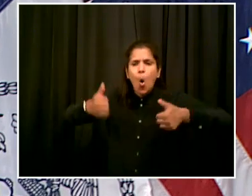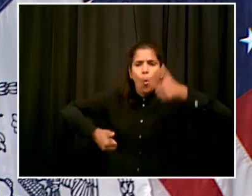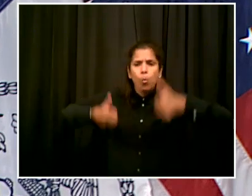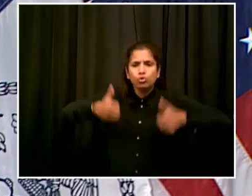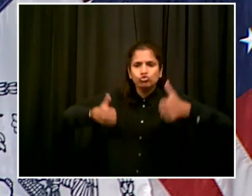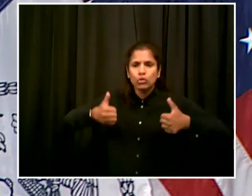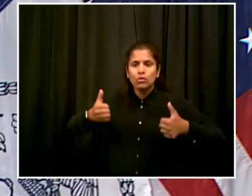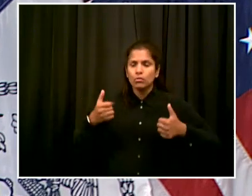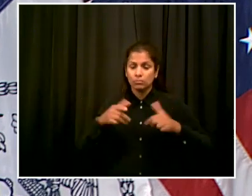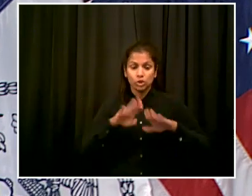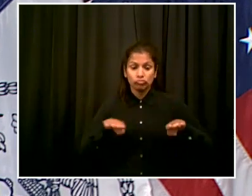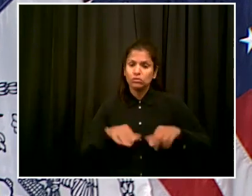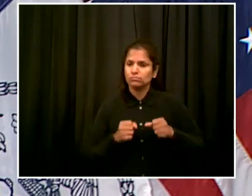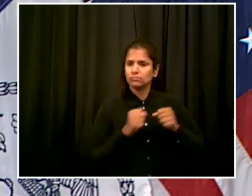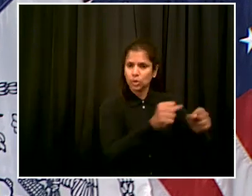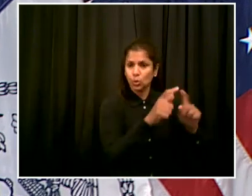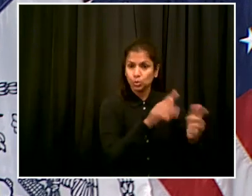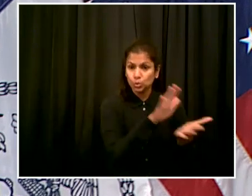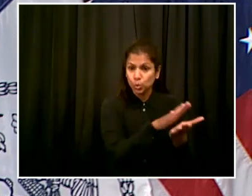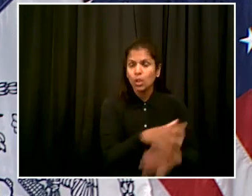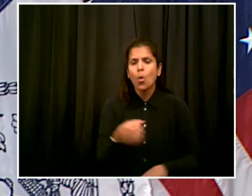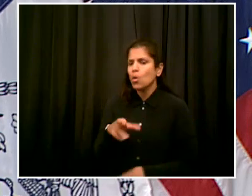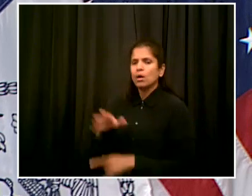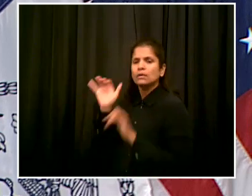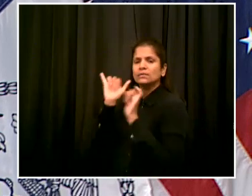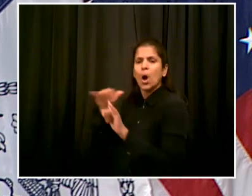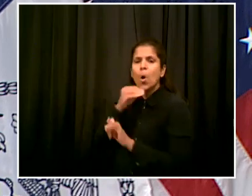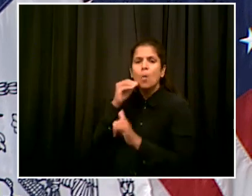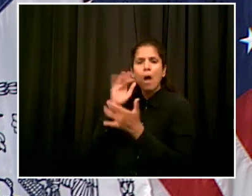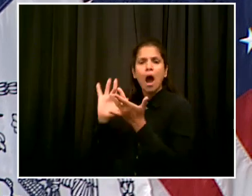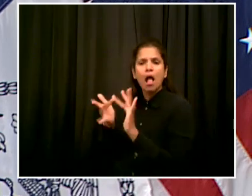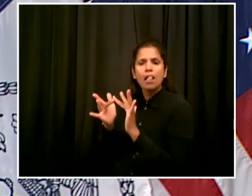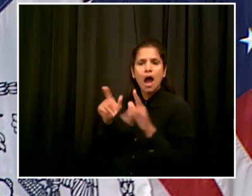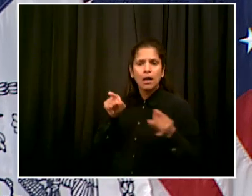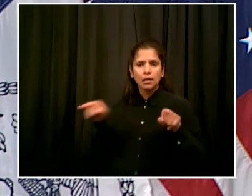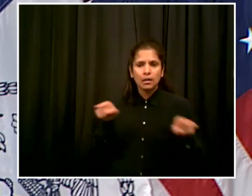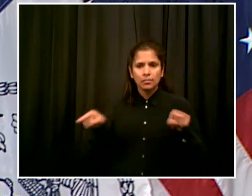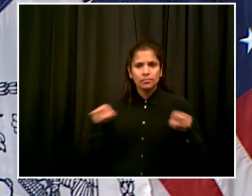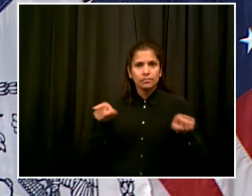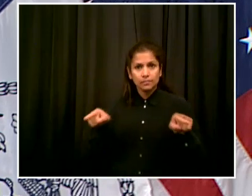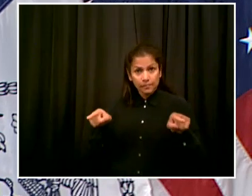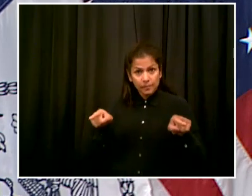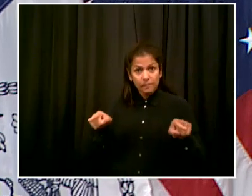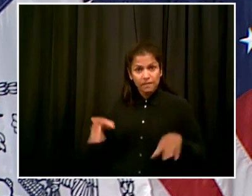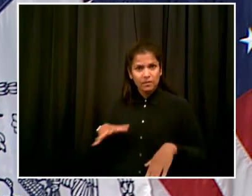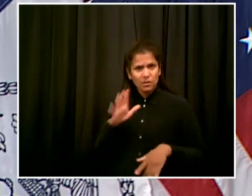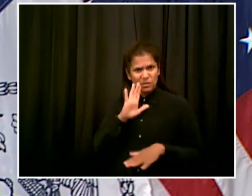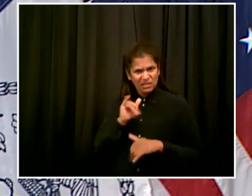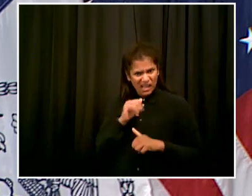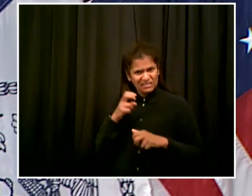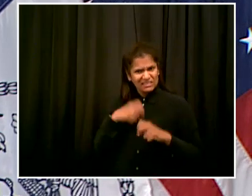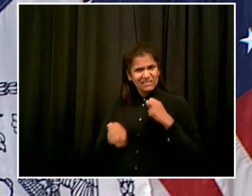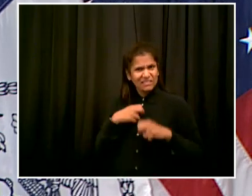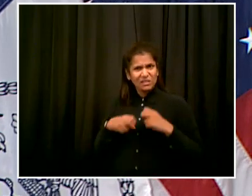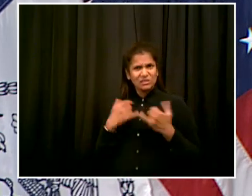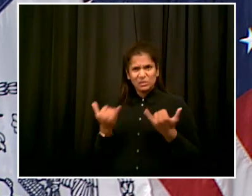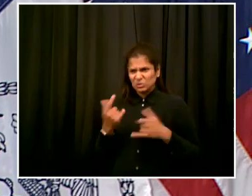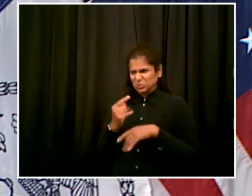I'M SURE YOU HAVE HEARD THIS BEFORE BUT IT IS DIFFICULT TO MAKE THAT DECISION IF THE PARENTS DON'T REALLY KNOW WHAT